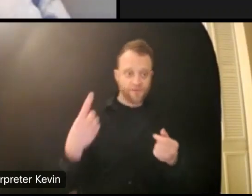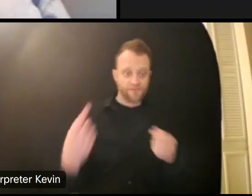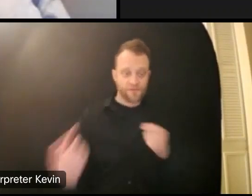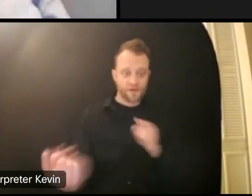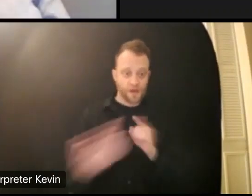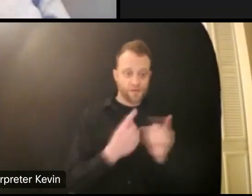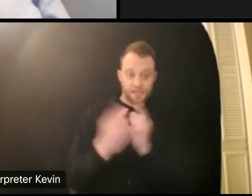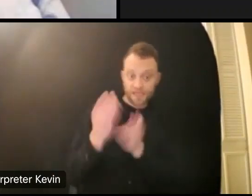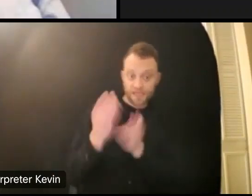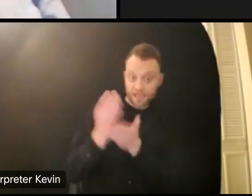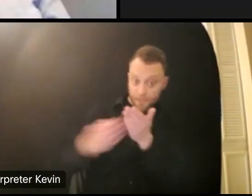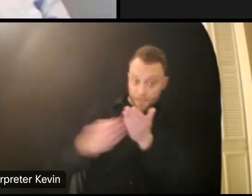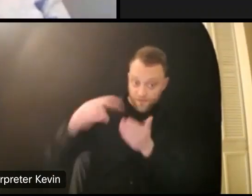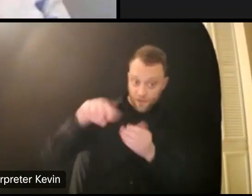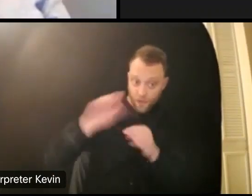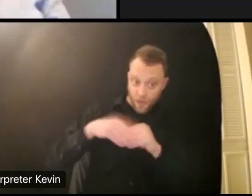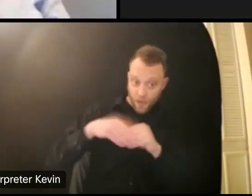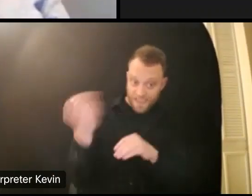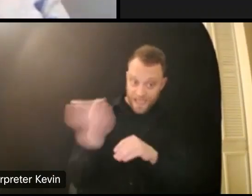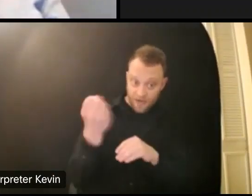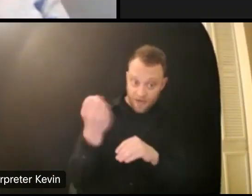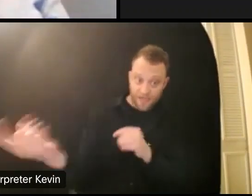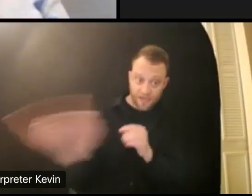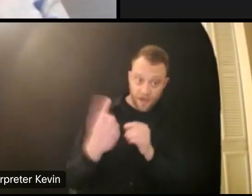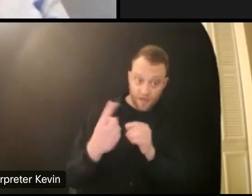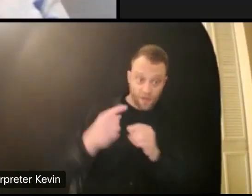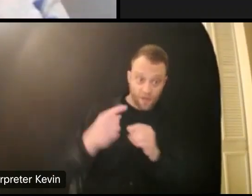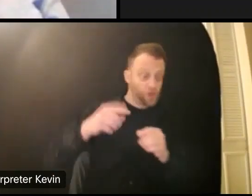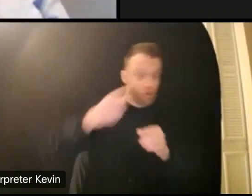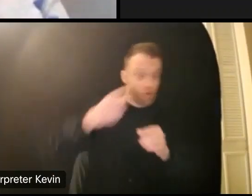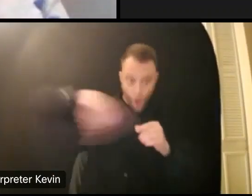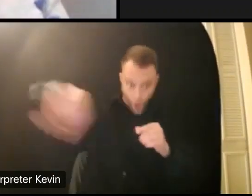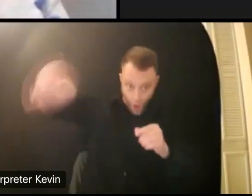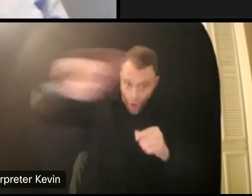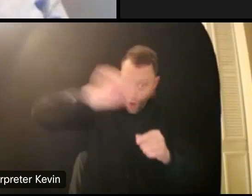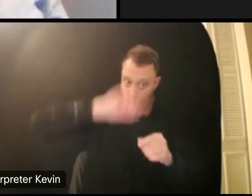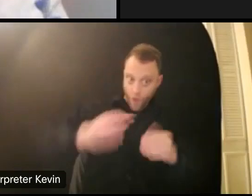if not all of you, and I definitely look forward to working with all of you in the coming term.